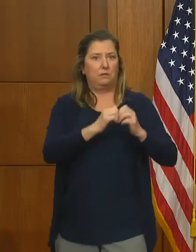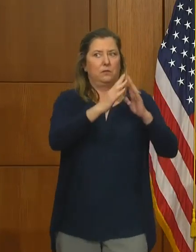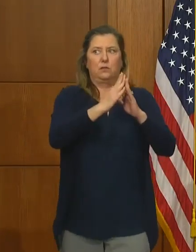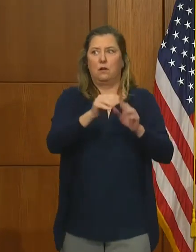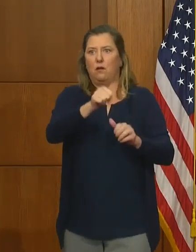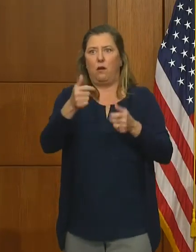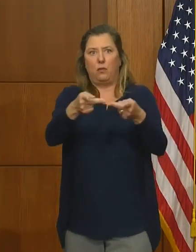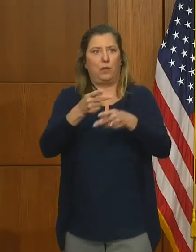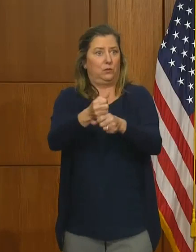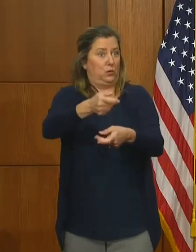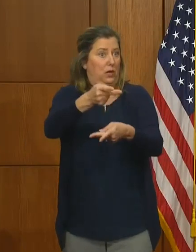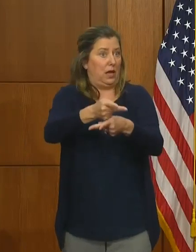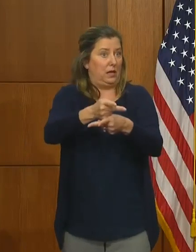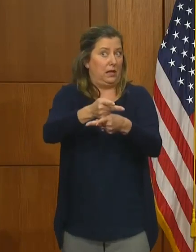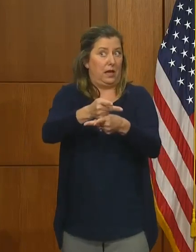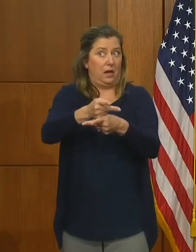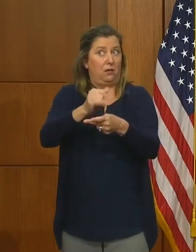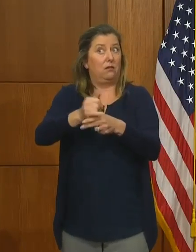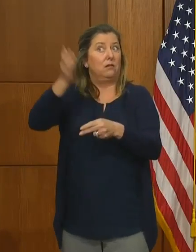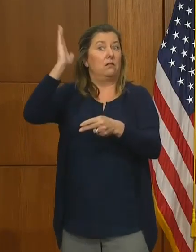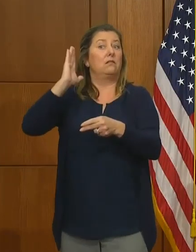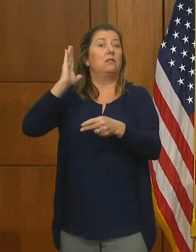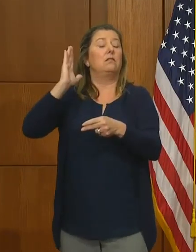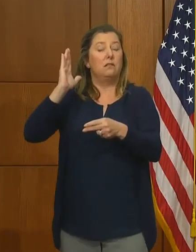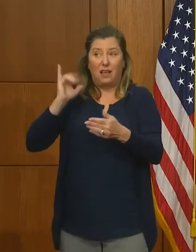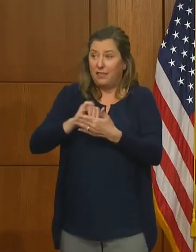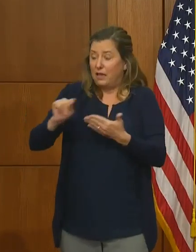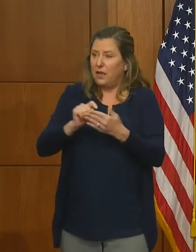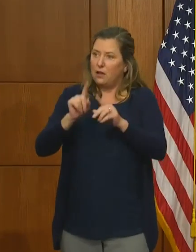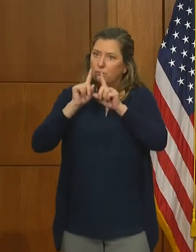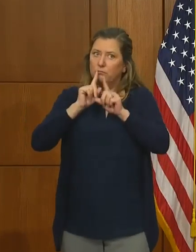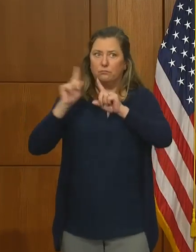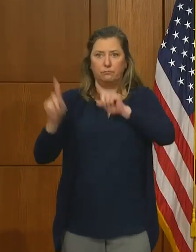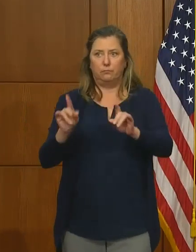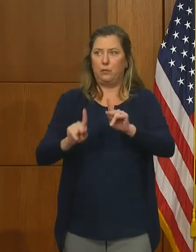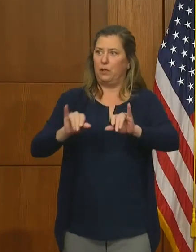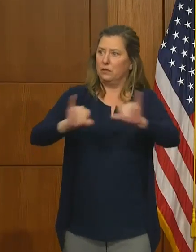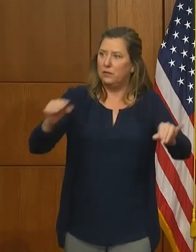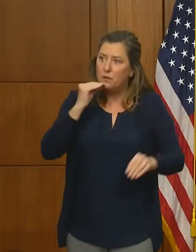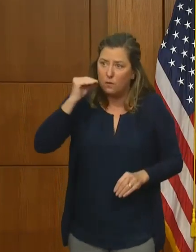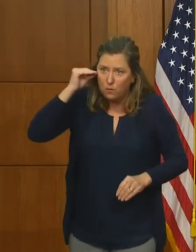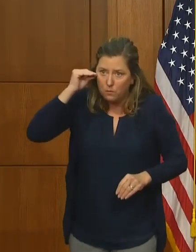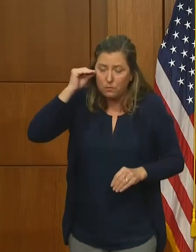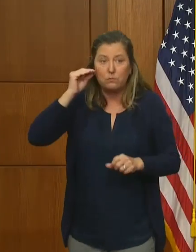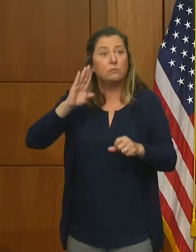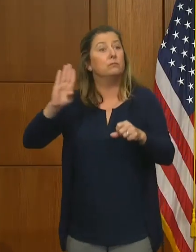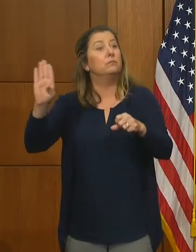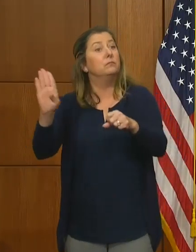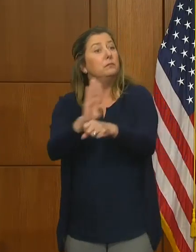AND WE WERE PLANNING TO BUILD ALTERNATIVE CARE FACILITIES. I